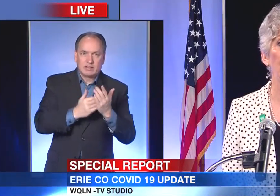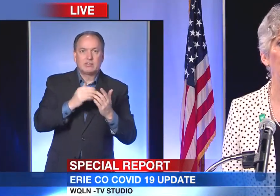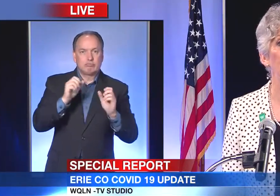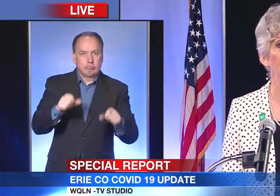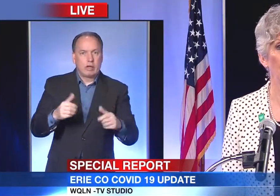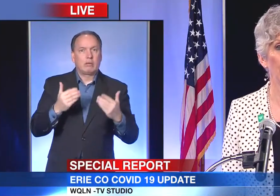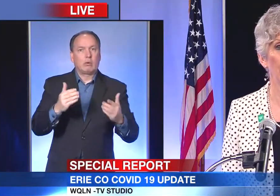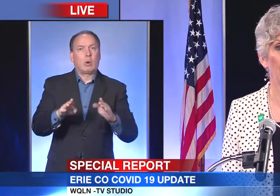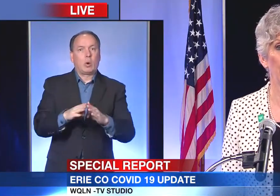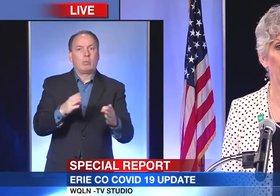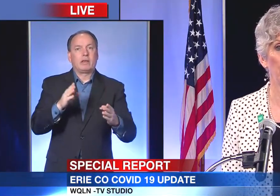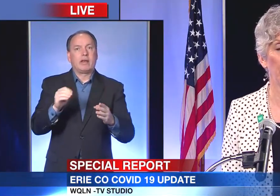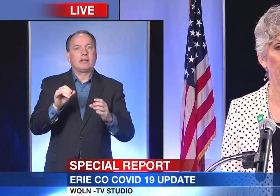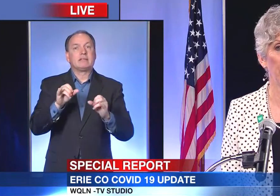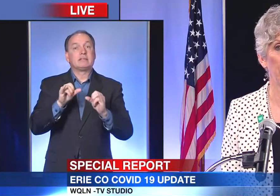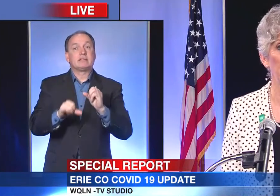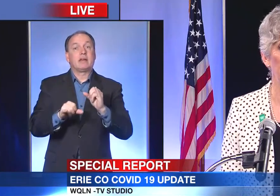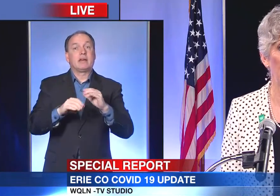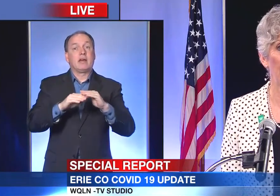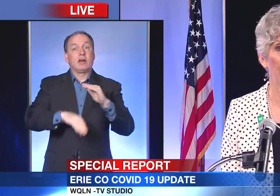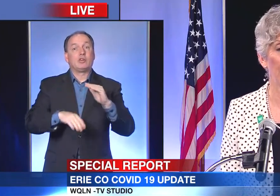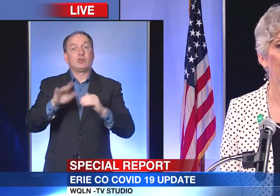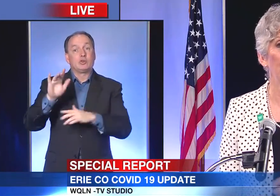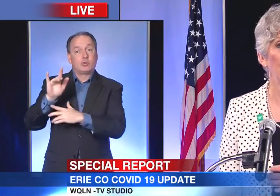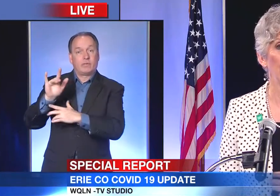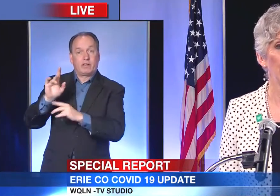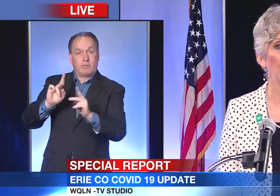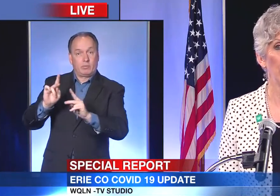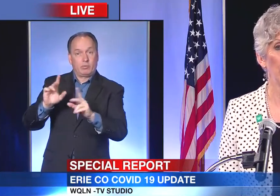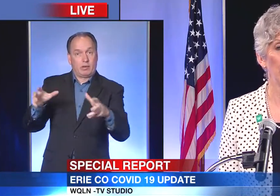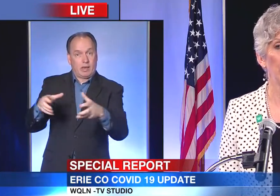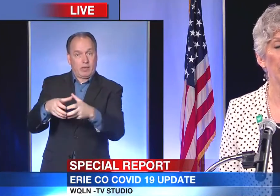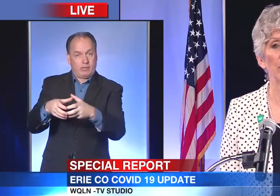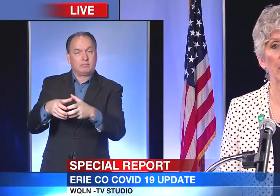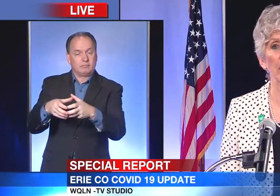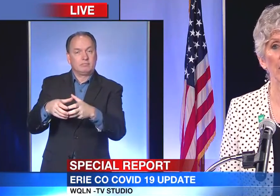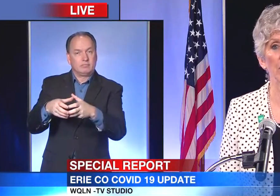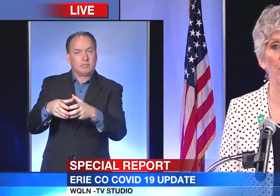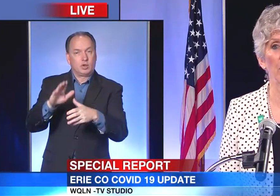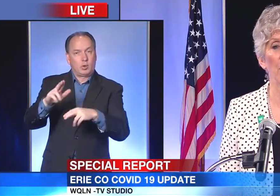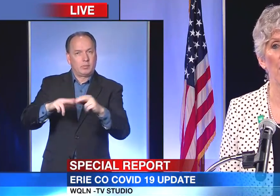SPECIFIC LIST, YOU'RE GOING TO BE ABLE TO OPEN AND YOU CAN STAY